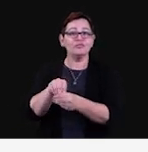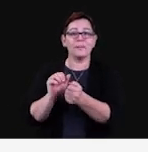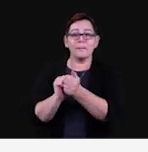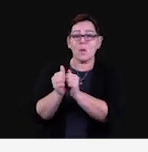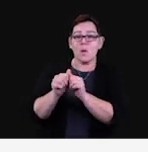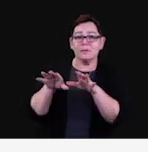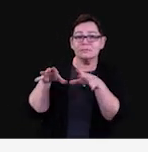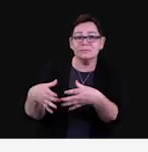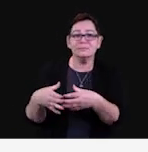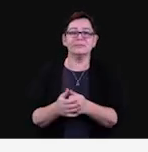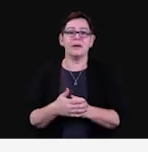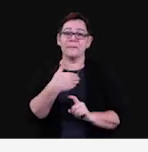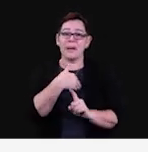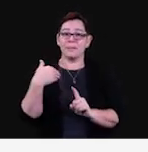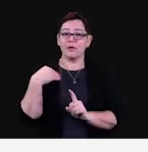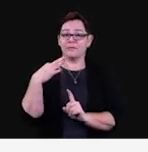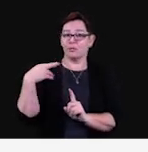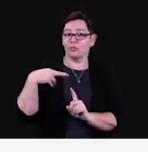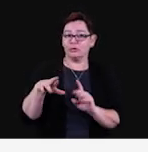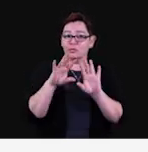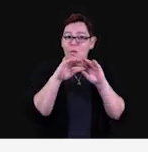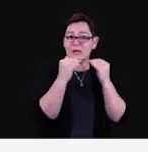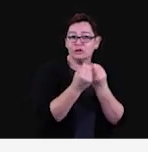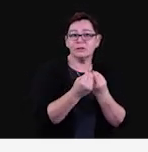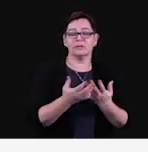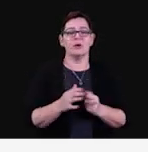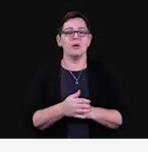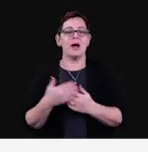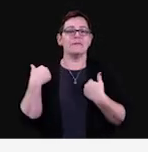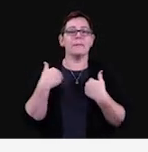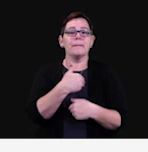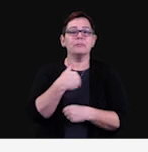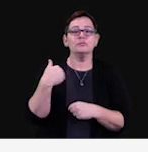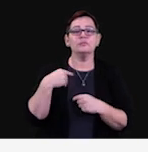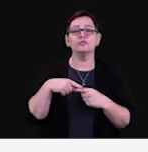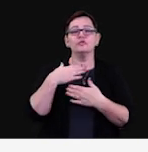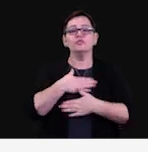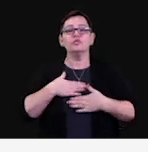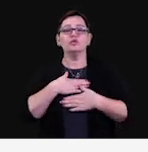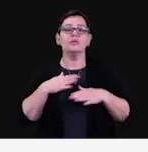to recreational activities such as a gym, school association or library.